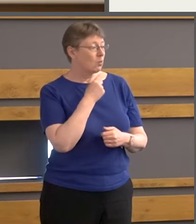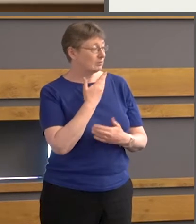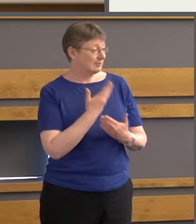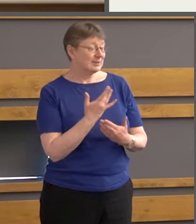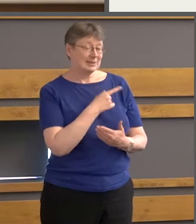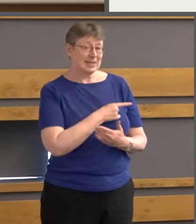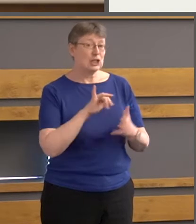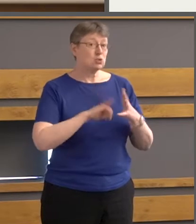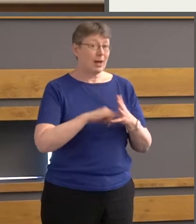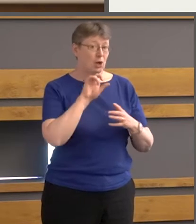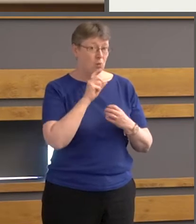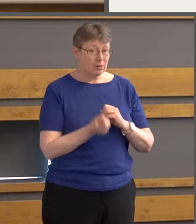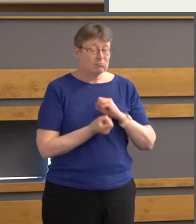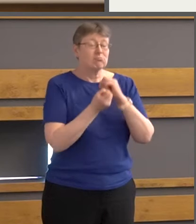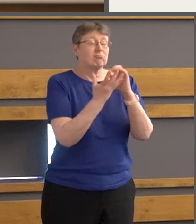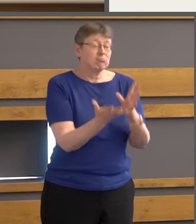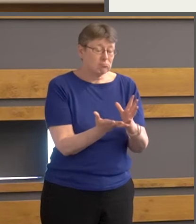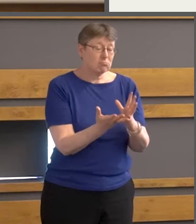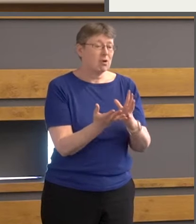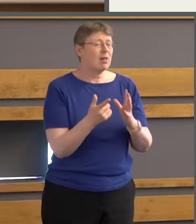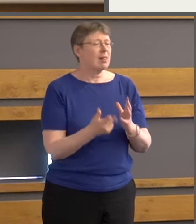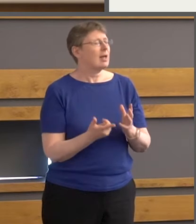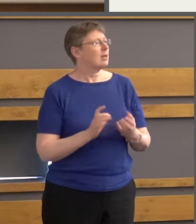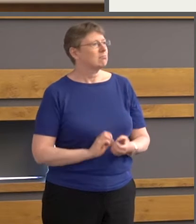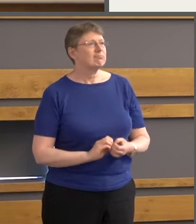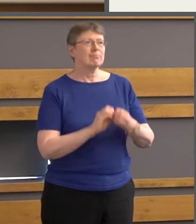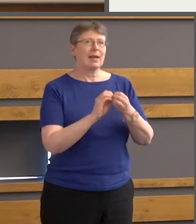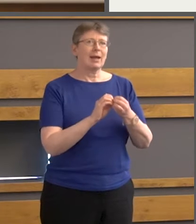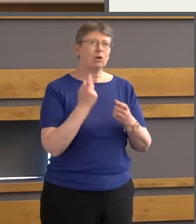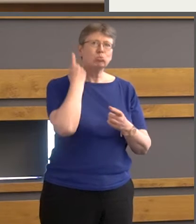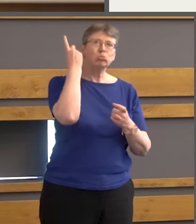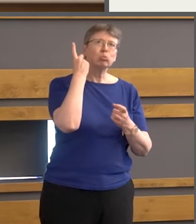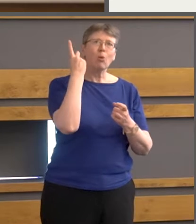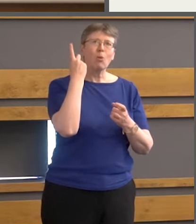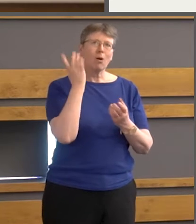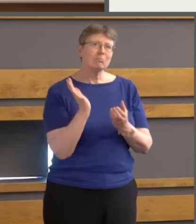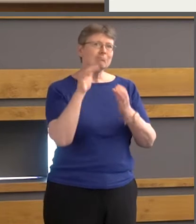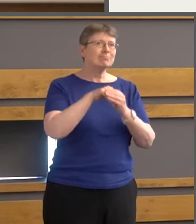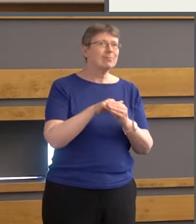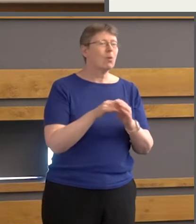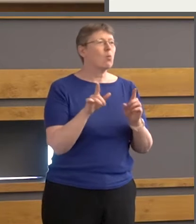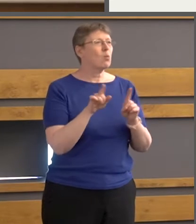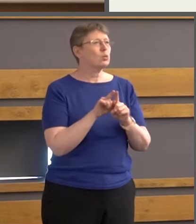about some of the thinking and making that has inspired this work. We are also joined by Dr. Tiffany Boyle,